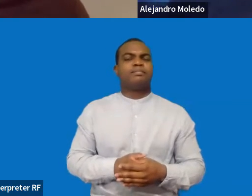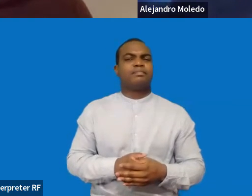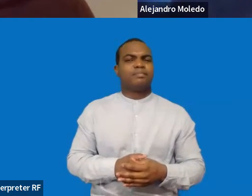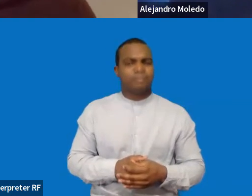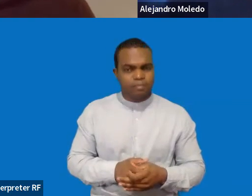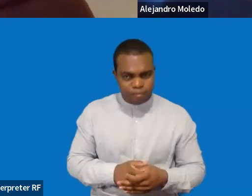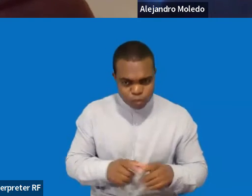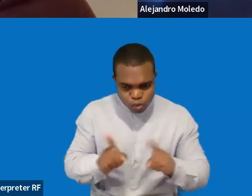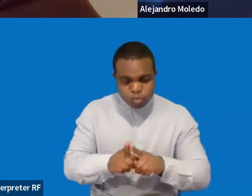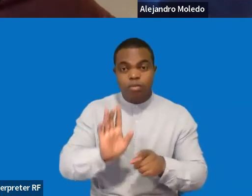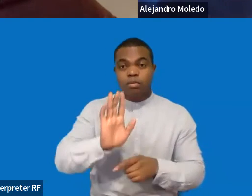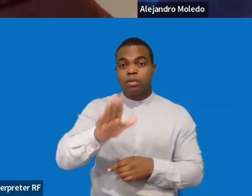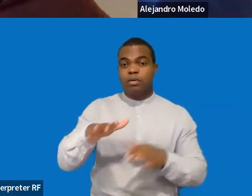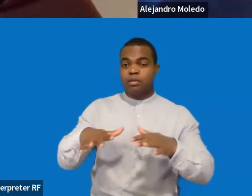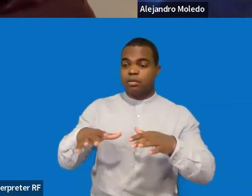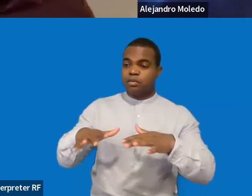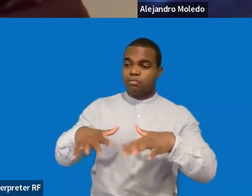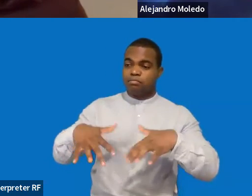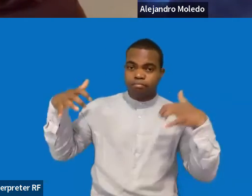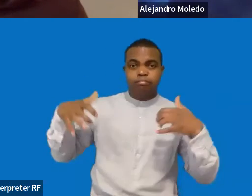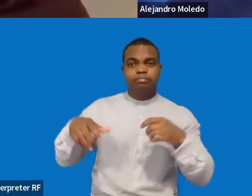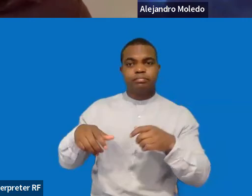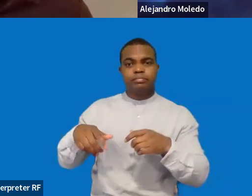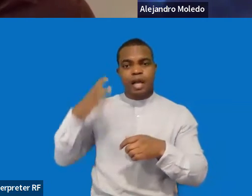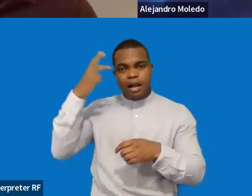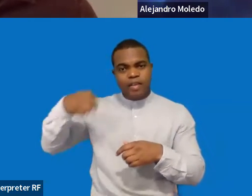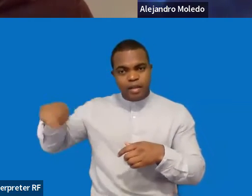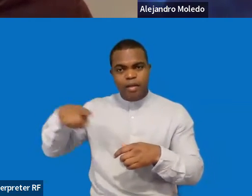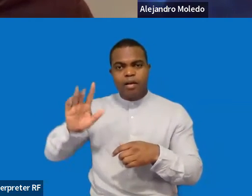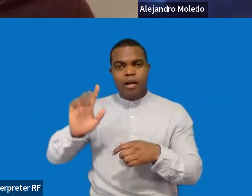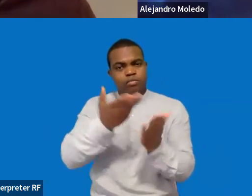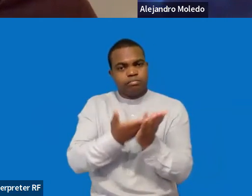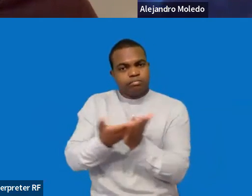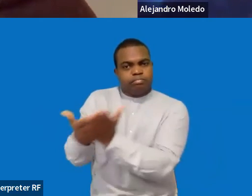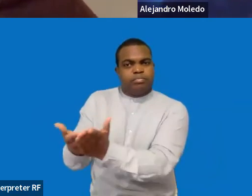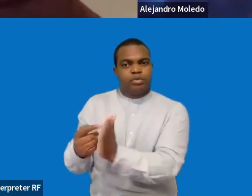because here in Brussels, we have a fairly good cooperation with MEPs